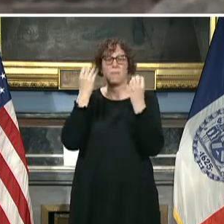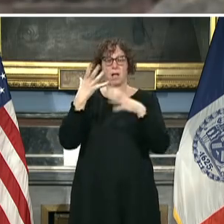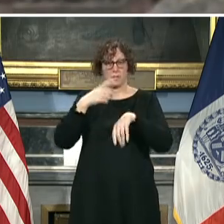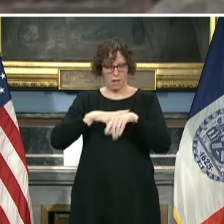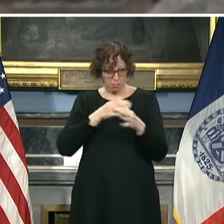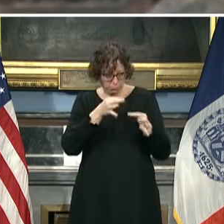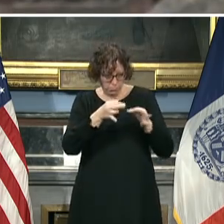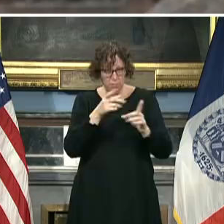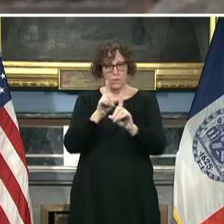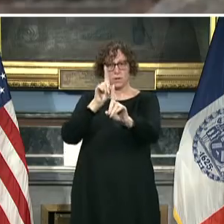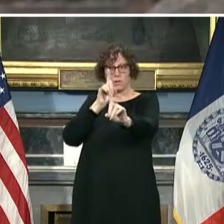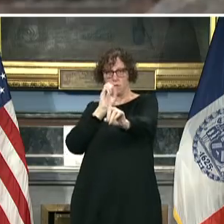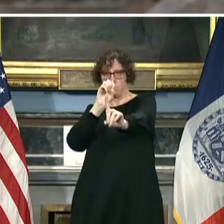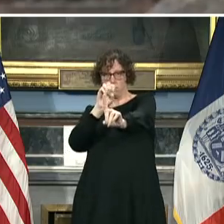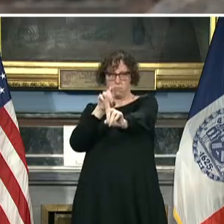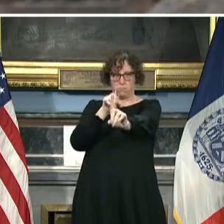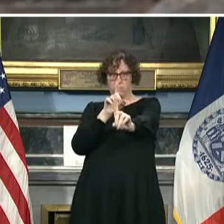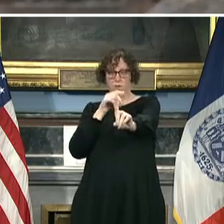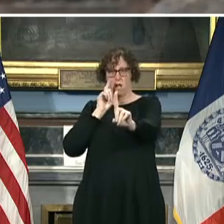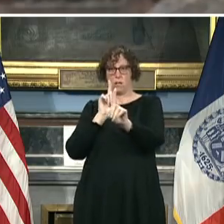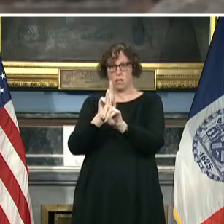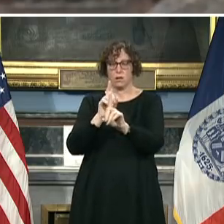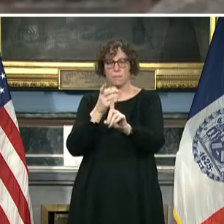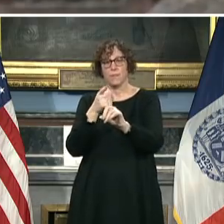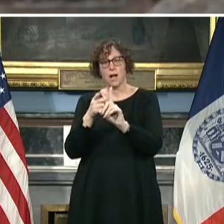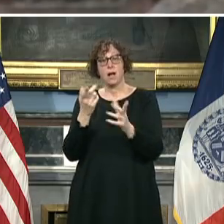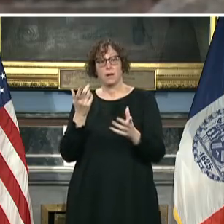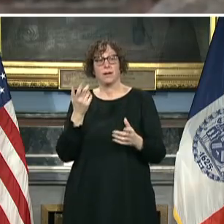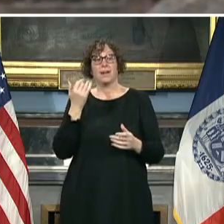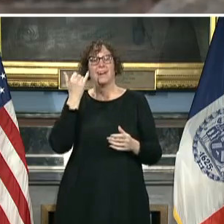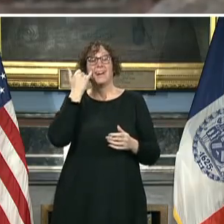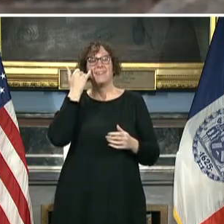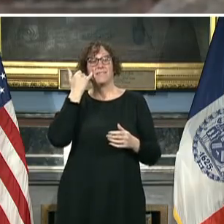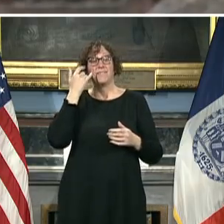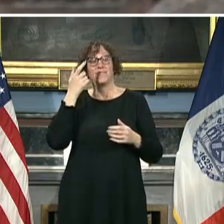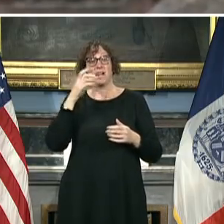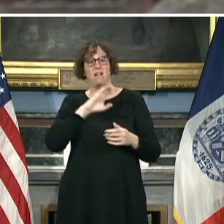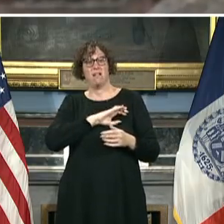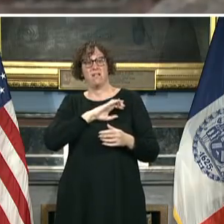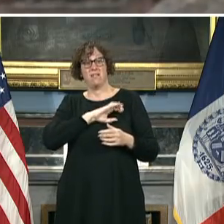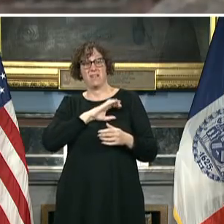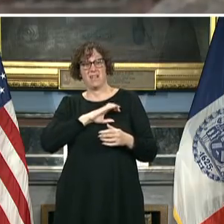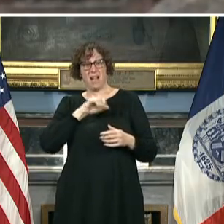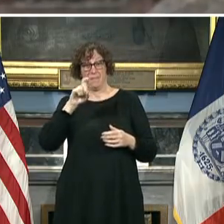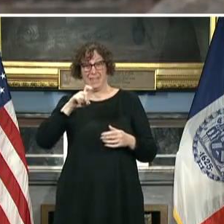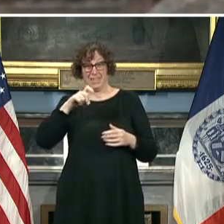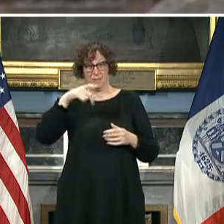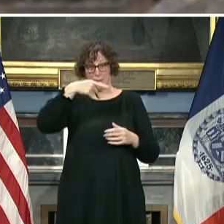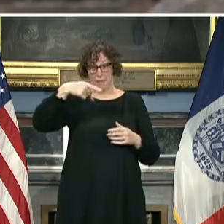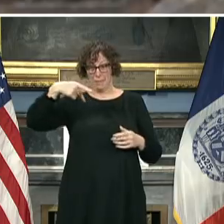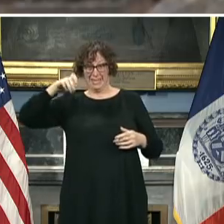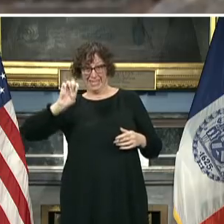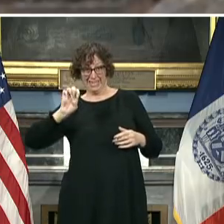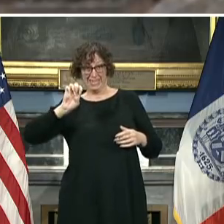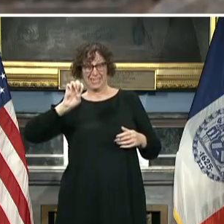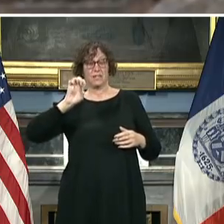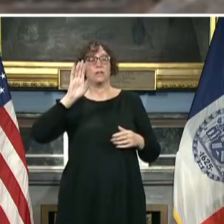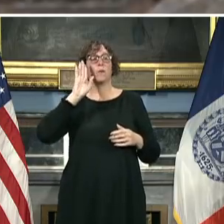AND WE'VE ALL BEEN UNITED, OUR HEAL TH COMMISSIONER, WE'VE ALL BEEN